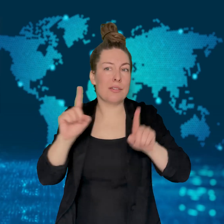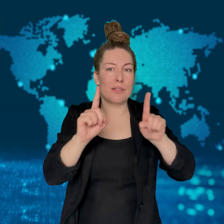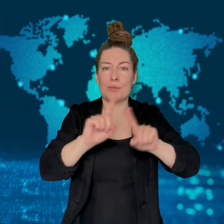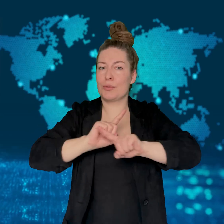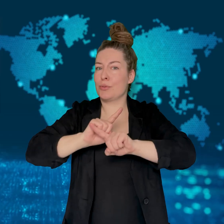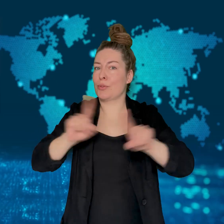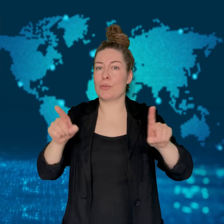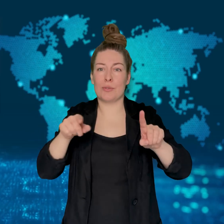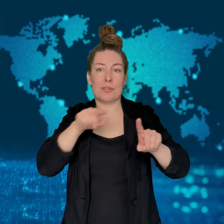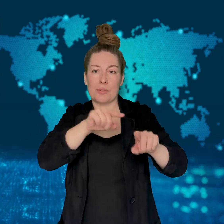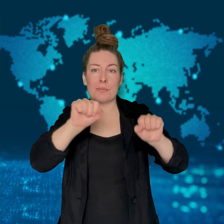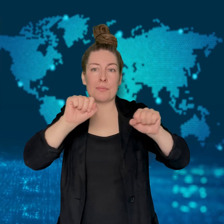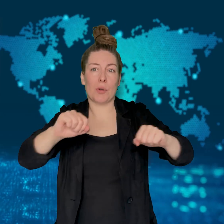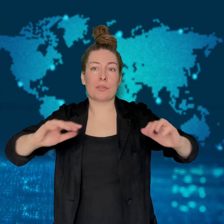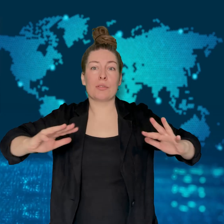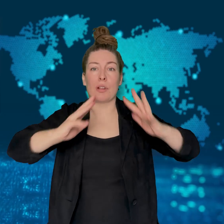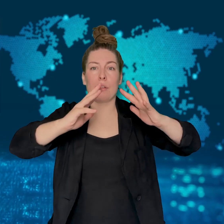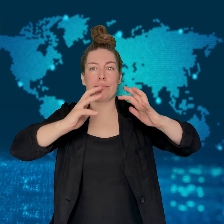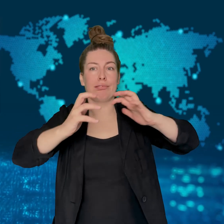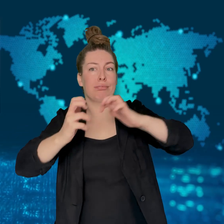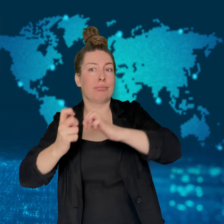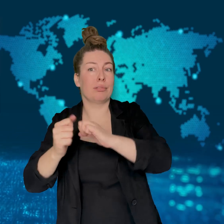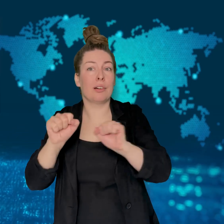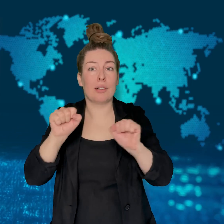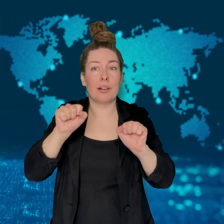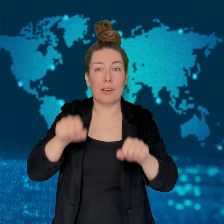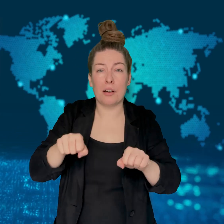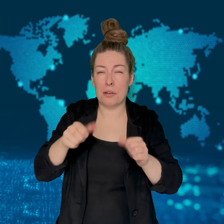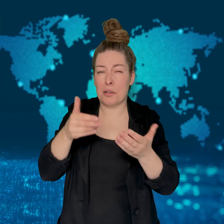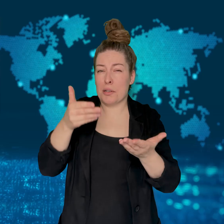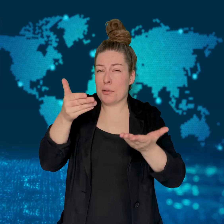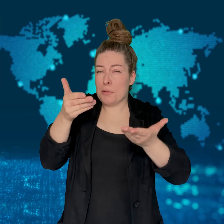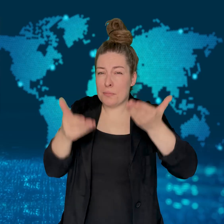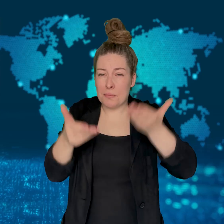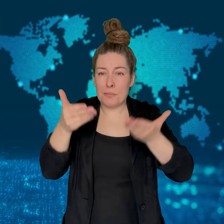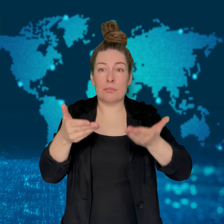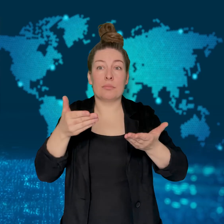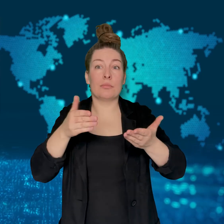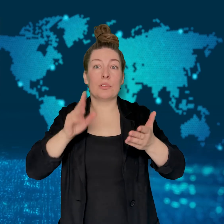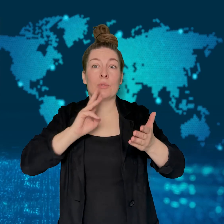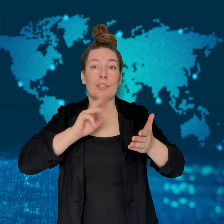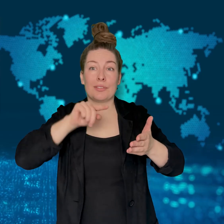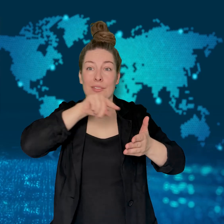People were asked not to approach within about 2 kilometers of